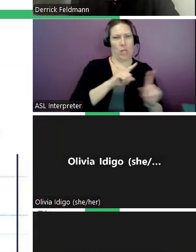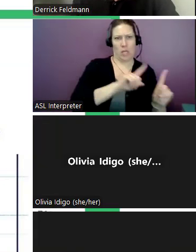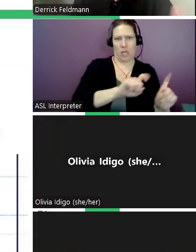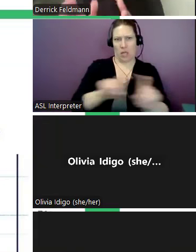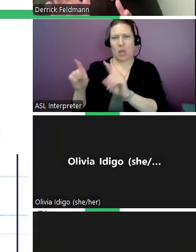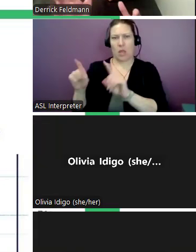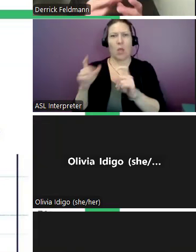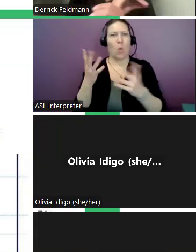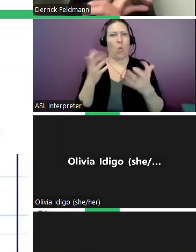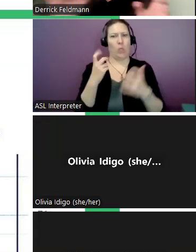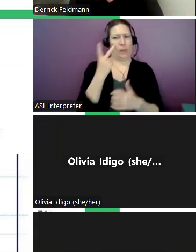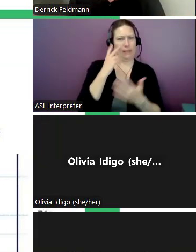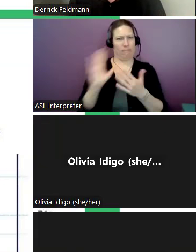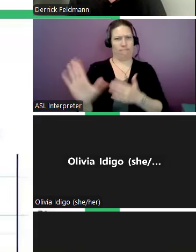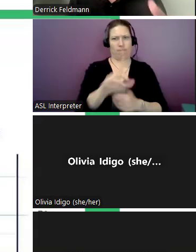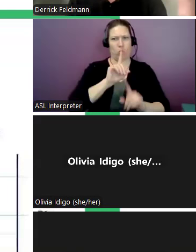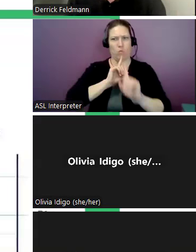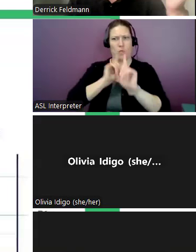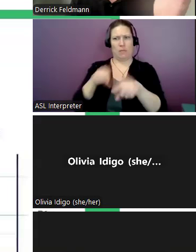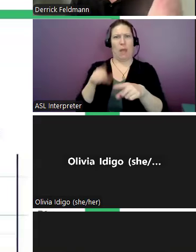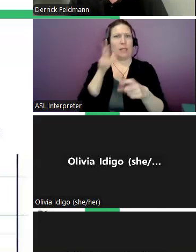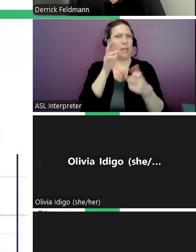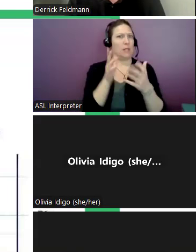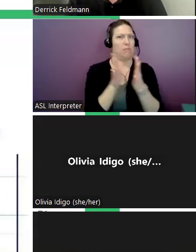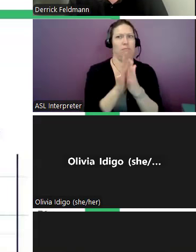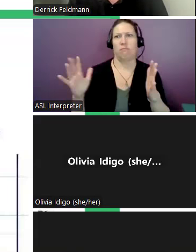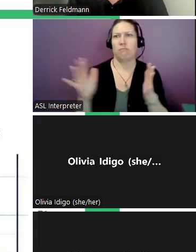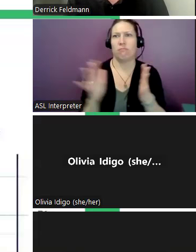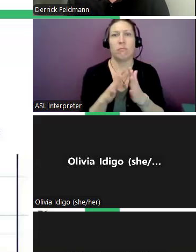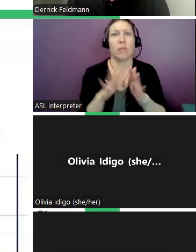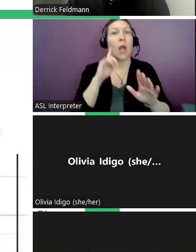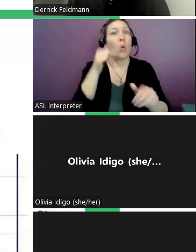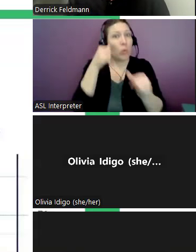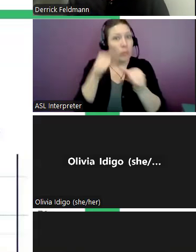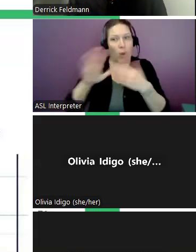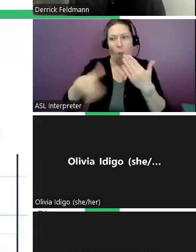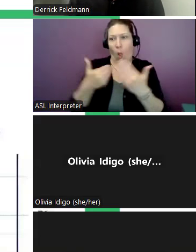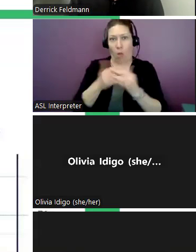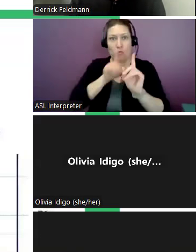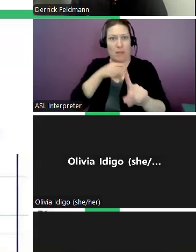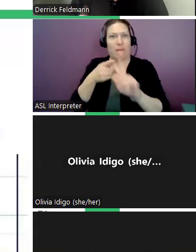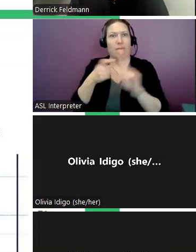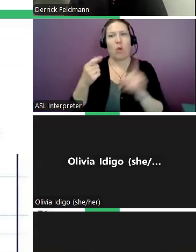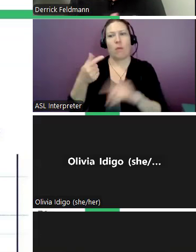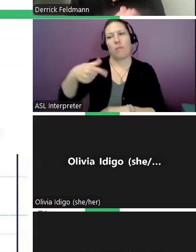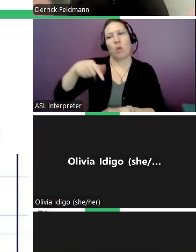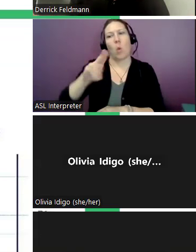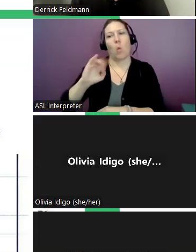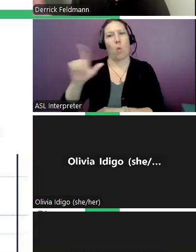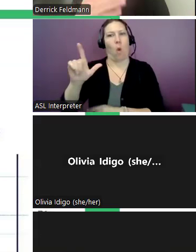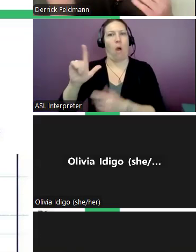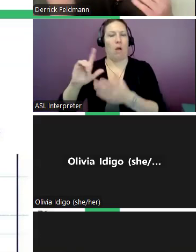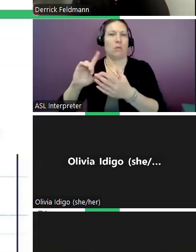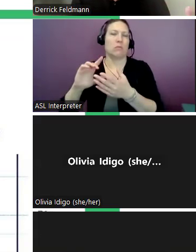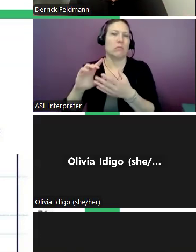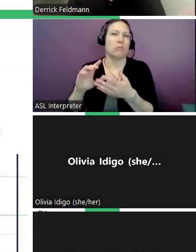Keep in mind, all the responses came from our qualitative phase. And so we did give a balance.